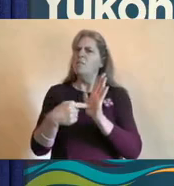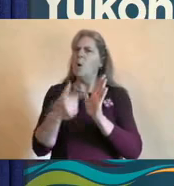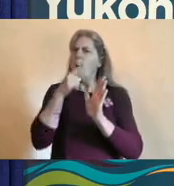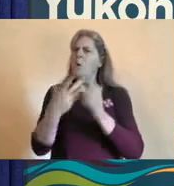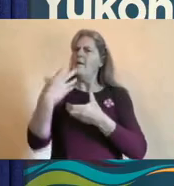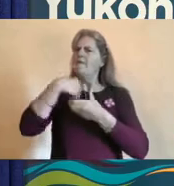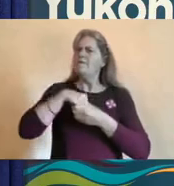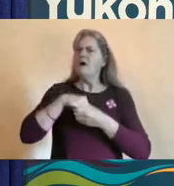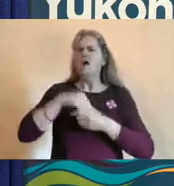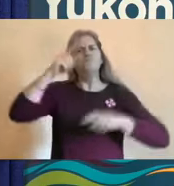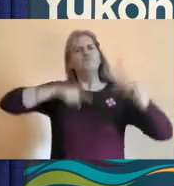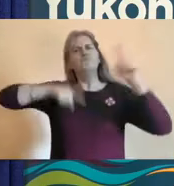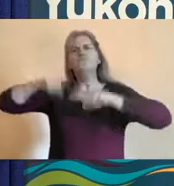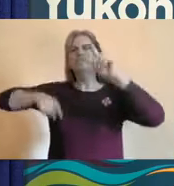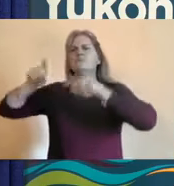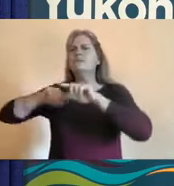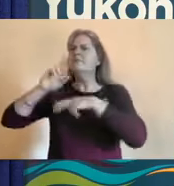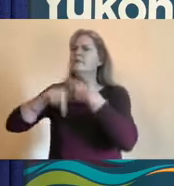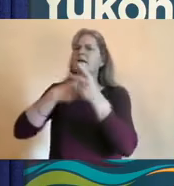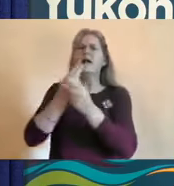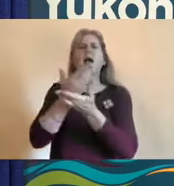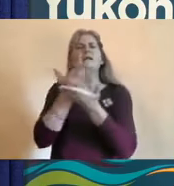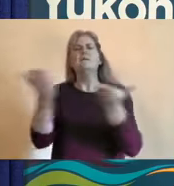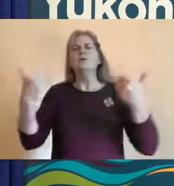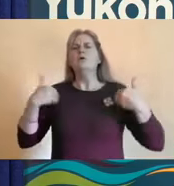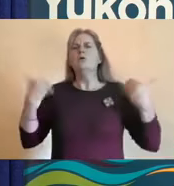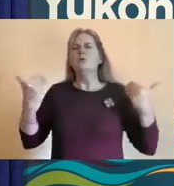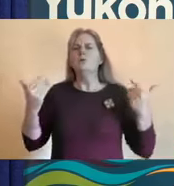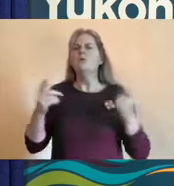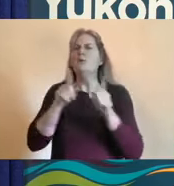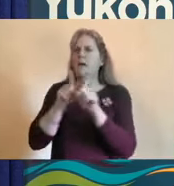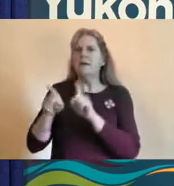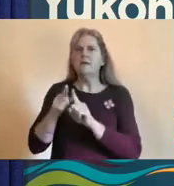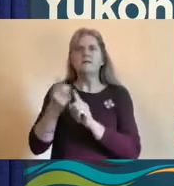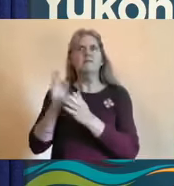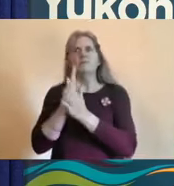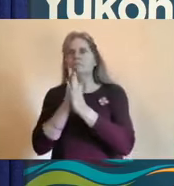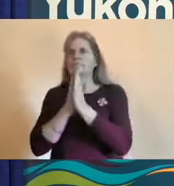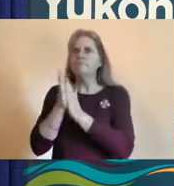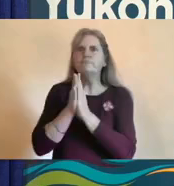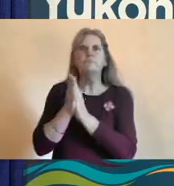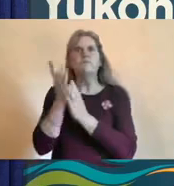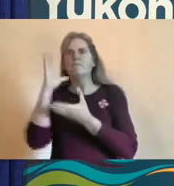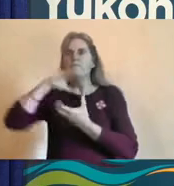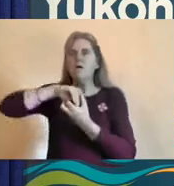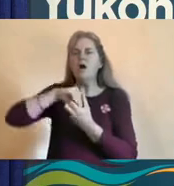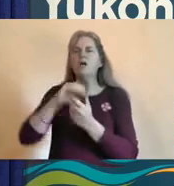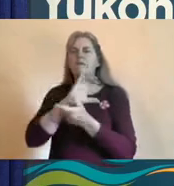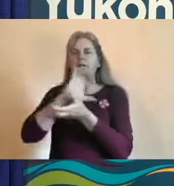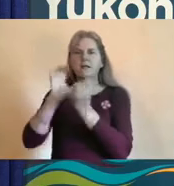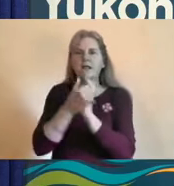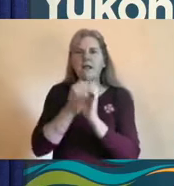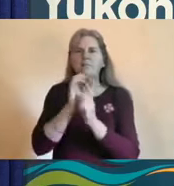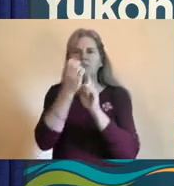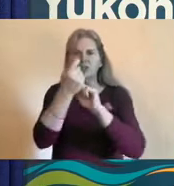diversity of the Yukon's youth, and have a keen interest in climate change. Those groups work will include